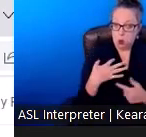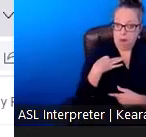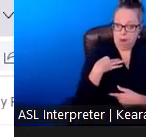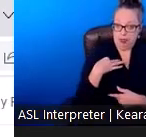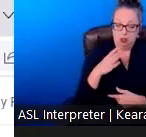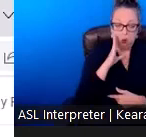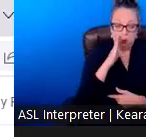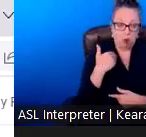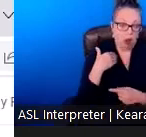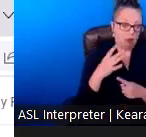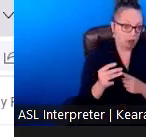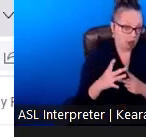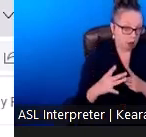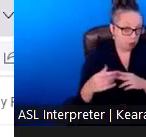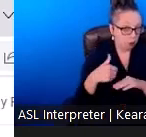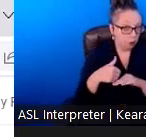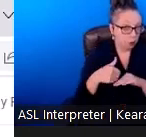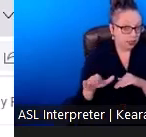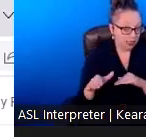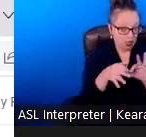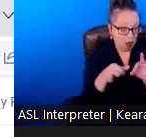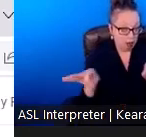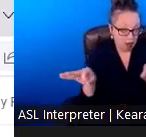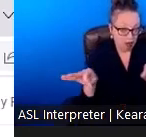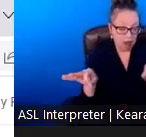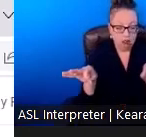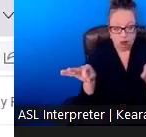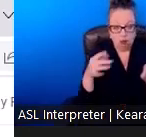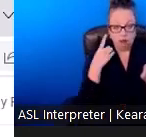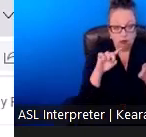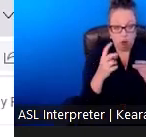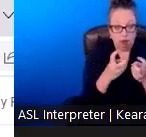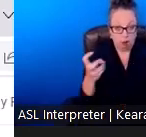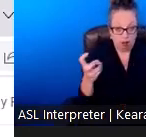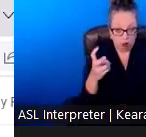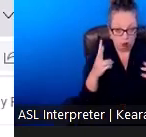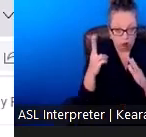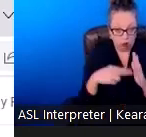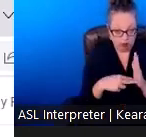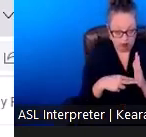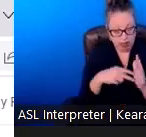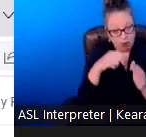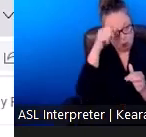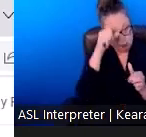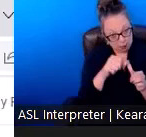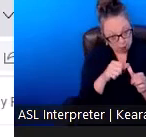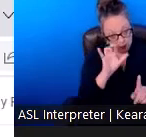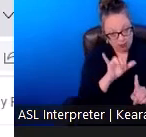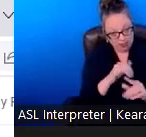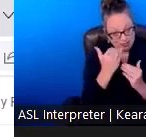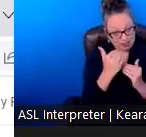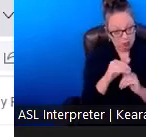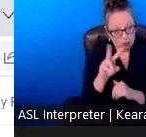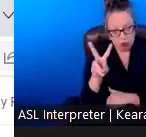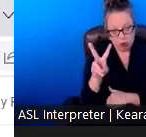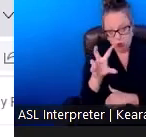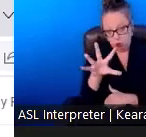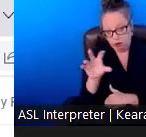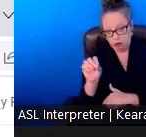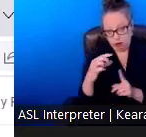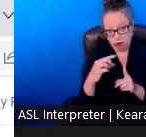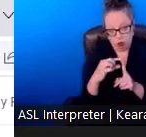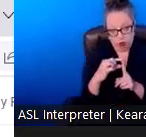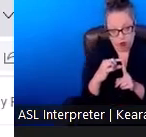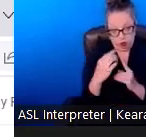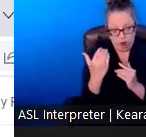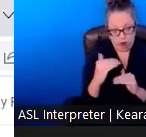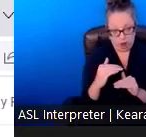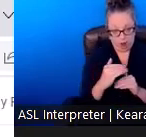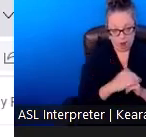field to provide a Panel Statement. As a reminder, your Panel Statement is limited to 250 words.